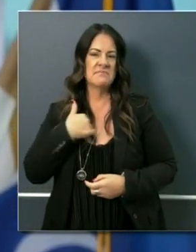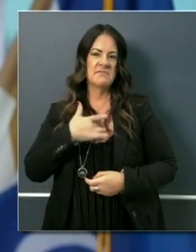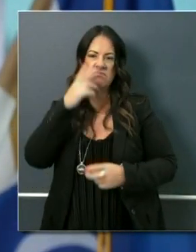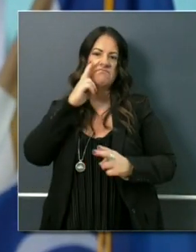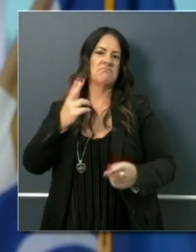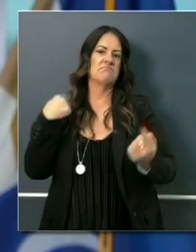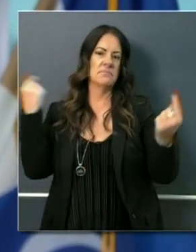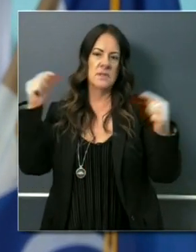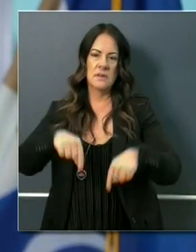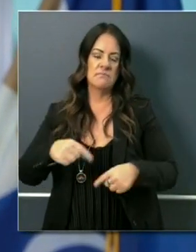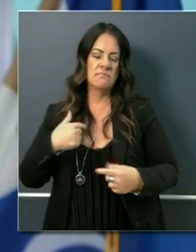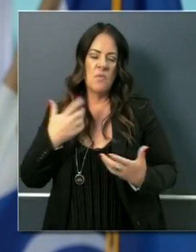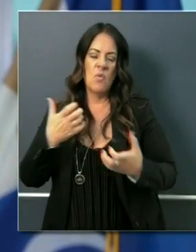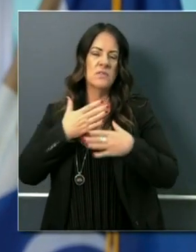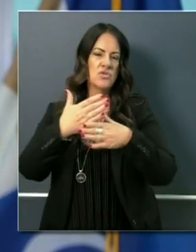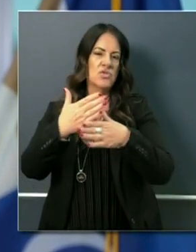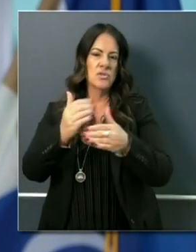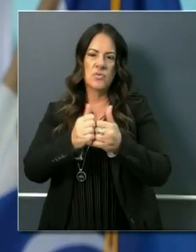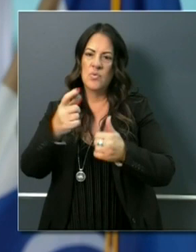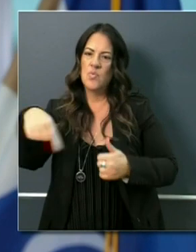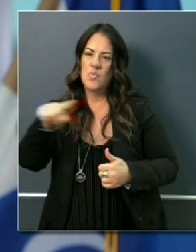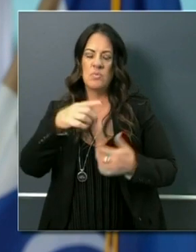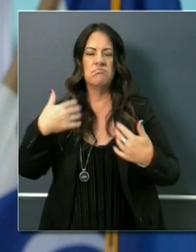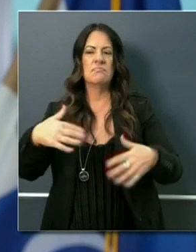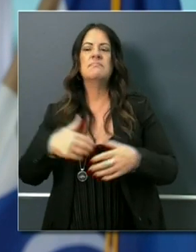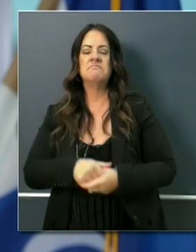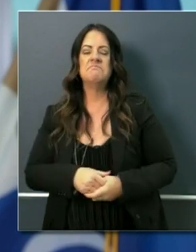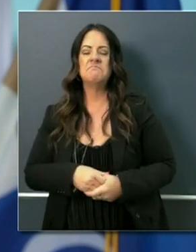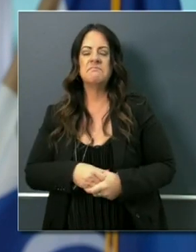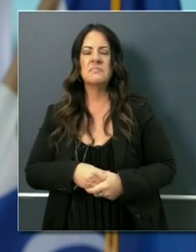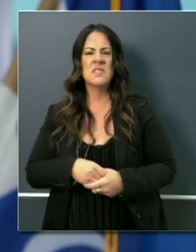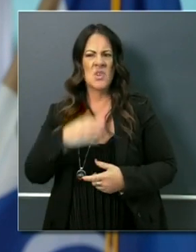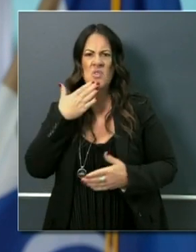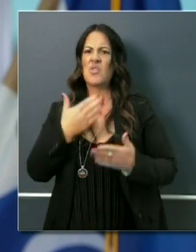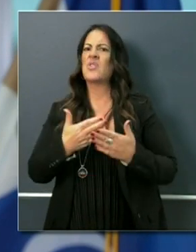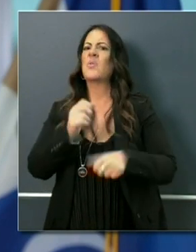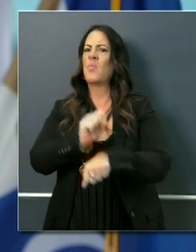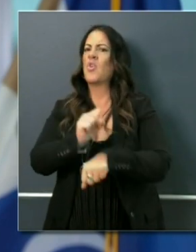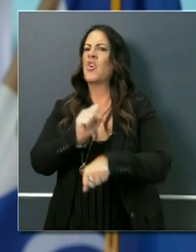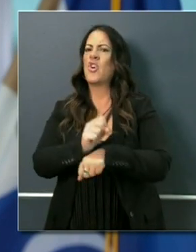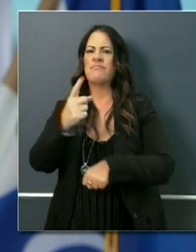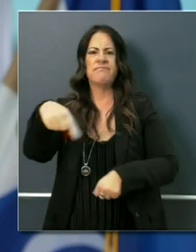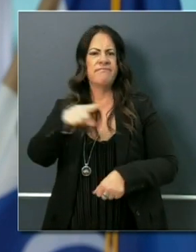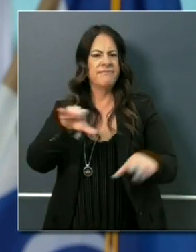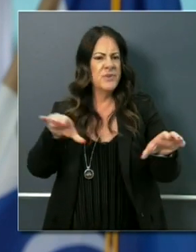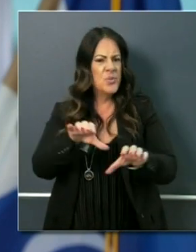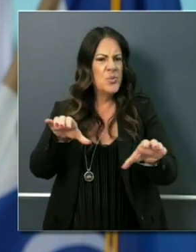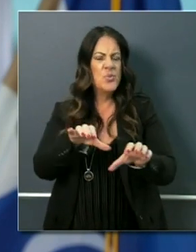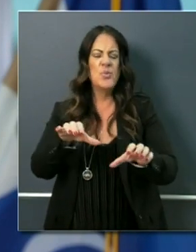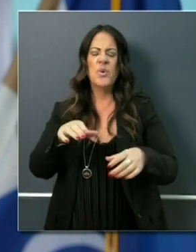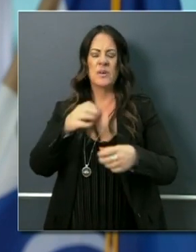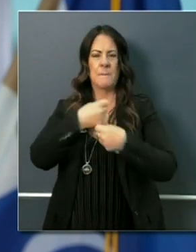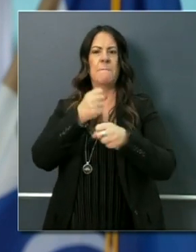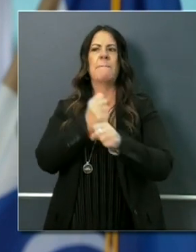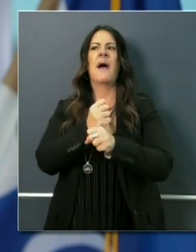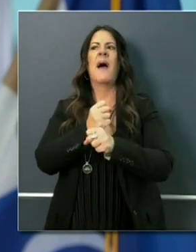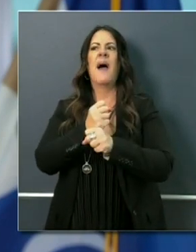BUT FIRST, -- COUNTY-BY-COUNTY. THANK YOU, GOVERNOR. IT IS A REAL PRIVILEGE TO BE HERE AGAIN.